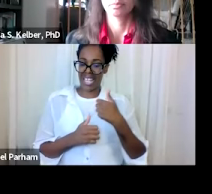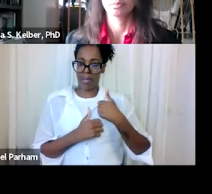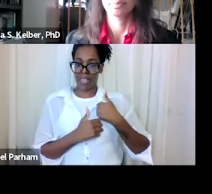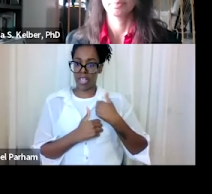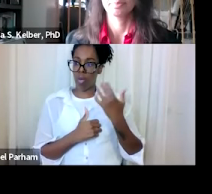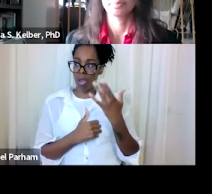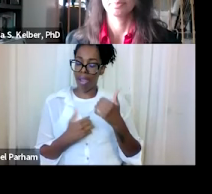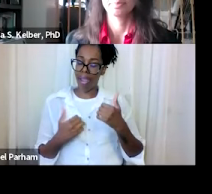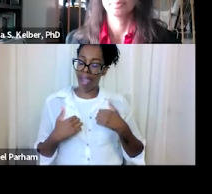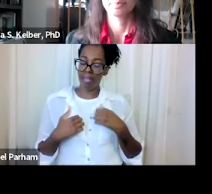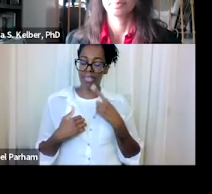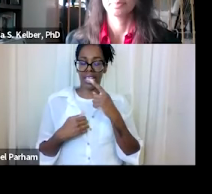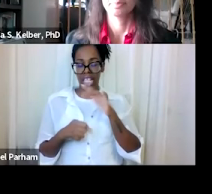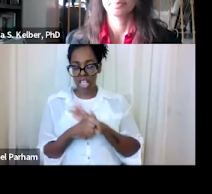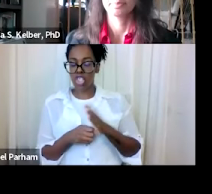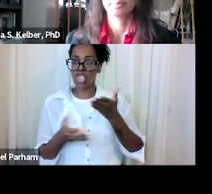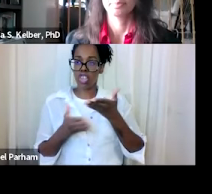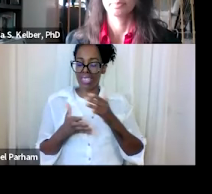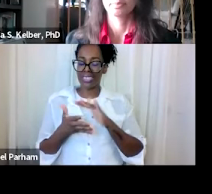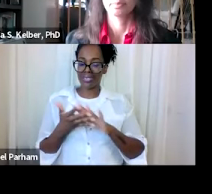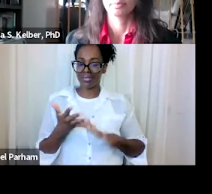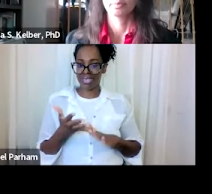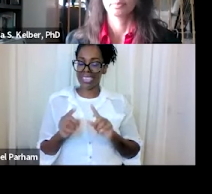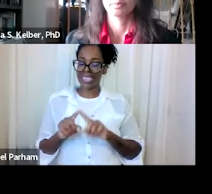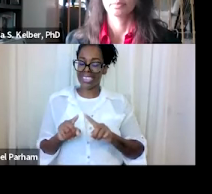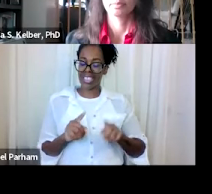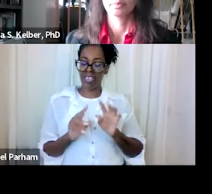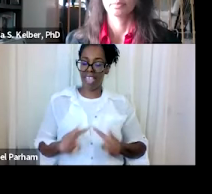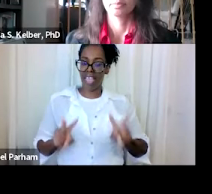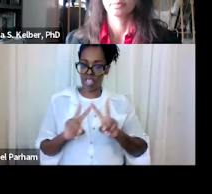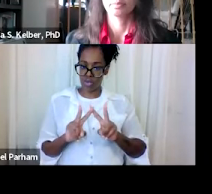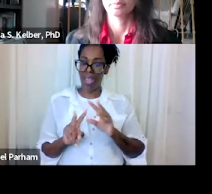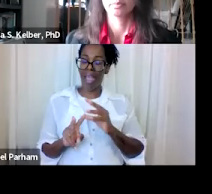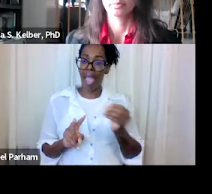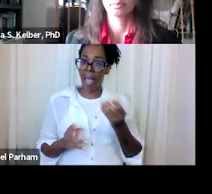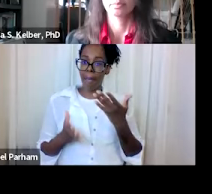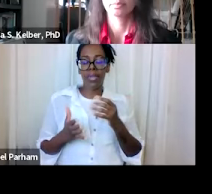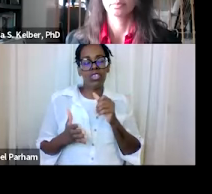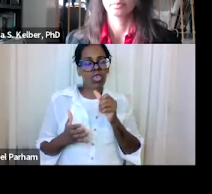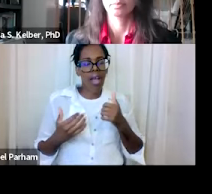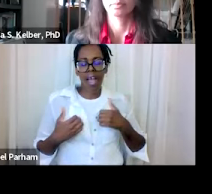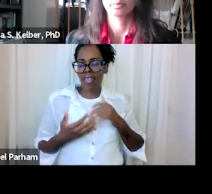and some of those other values. And maybe there's not medications. For example, there's no pill